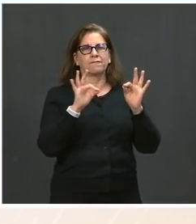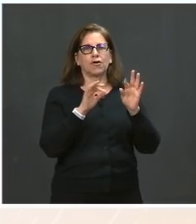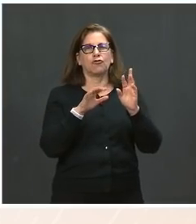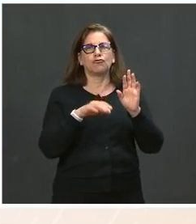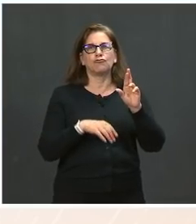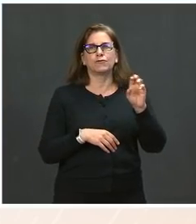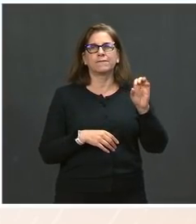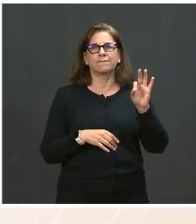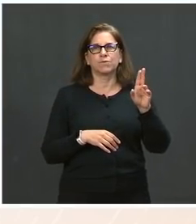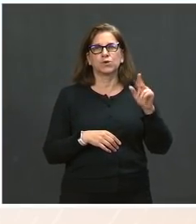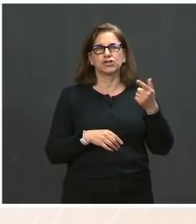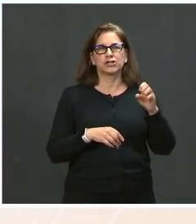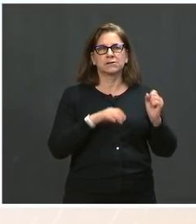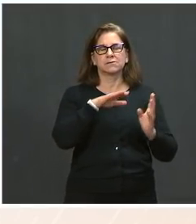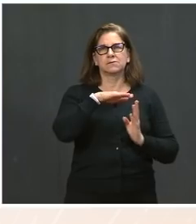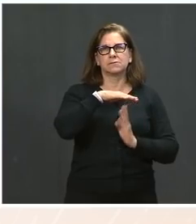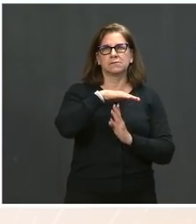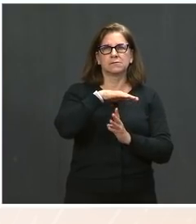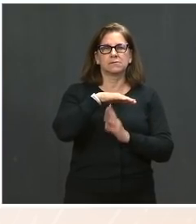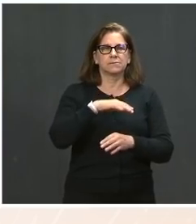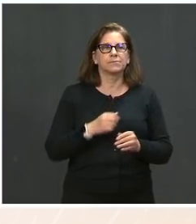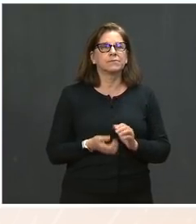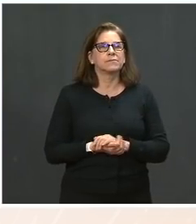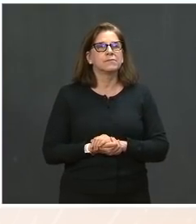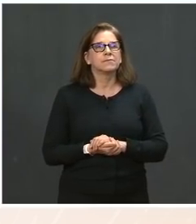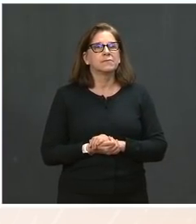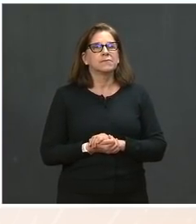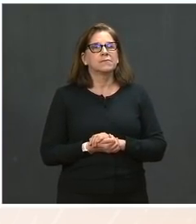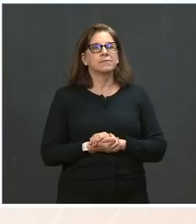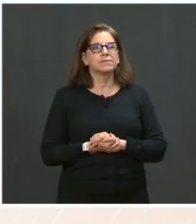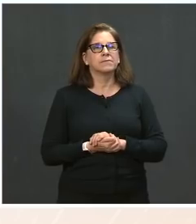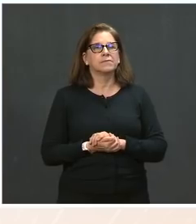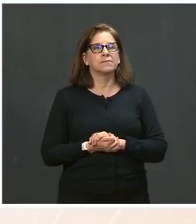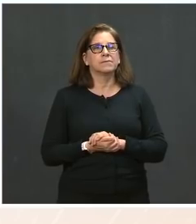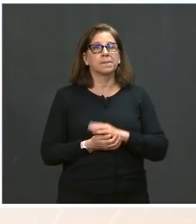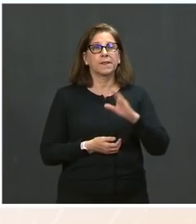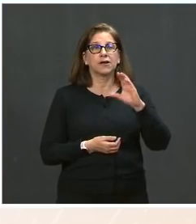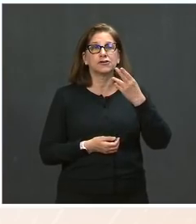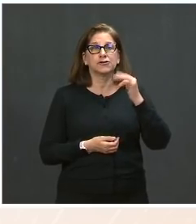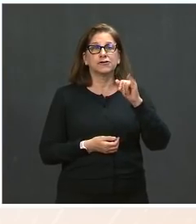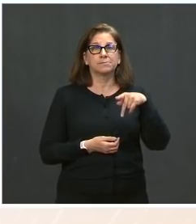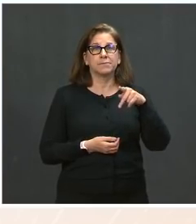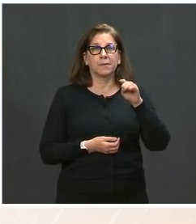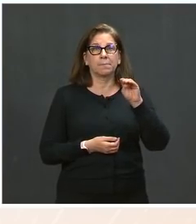Do think that Chipman can be confirmed by Democrats alone? It seems as though there may be at least one Democrat